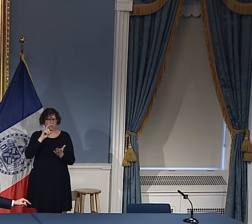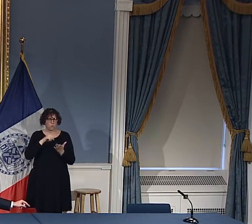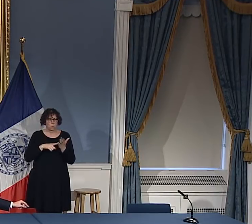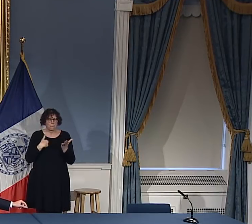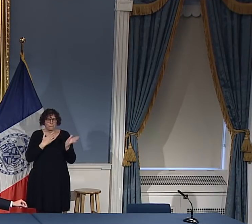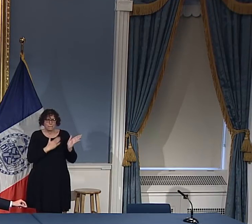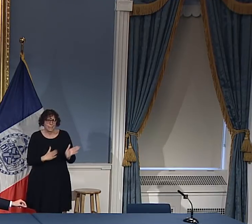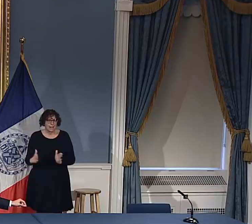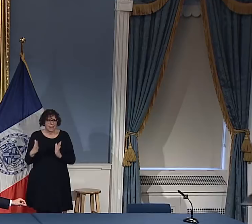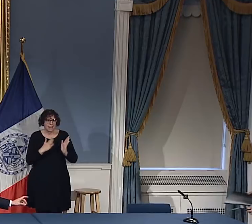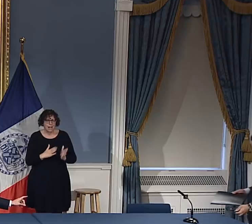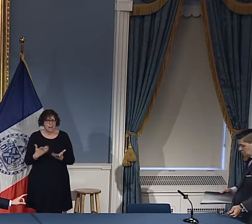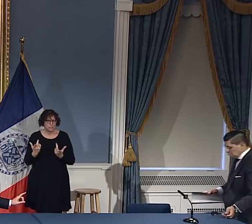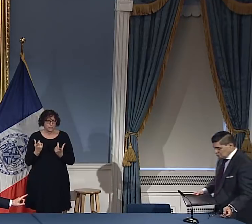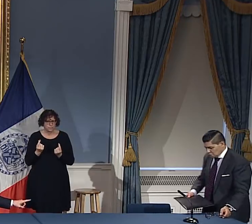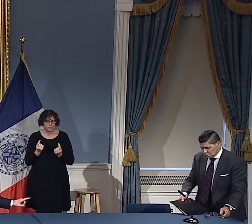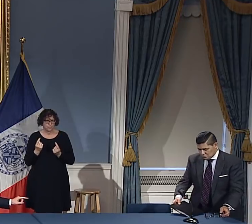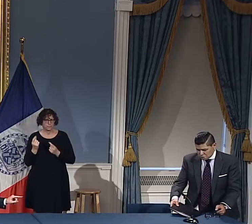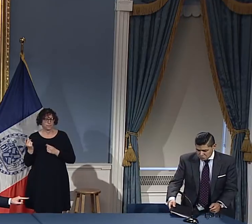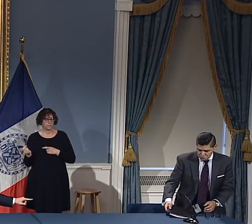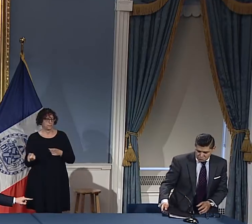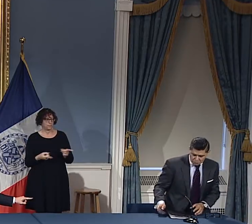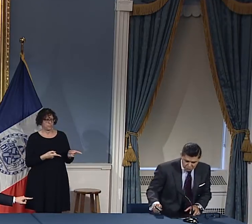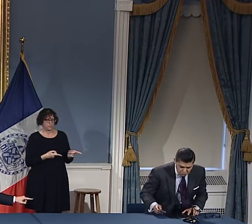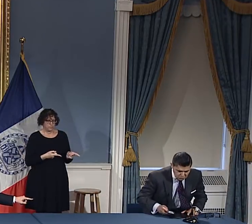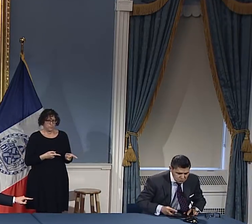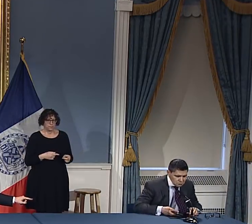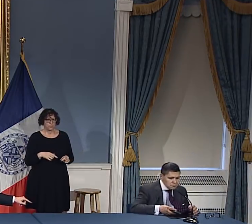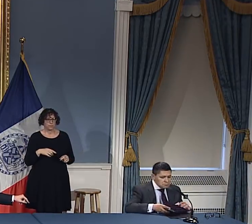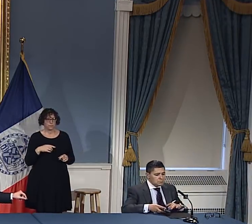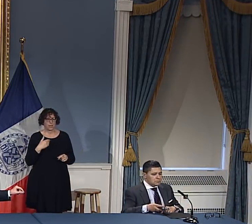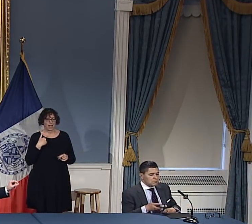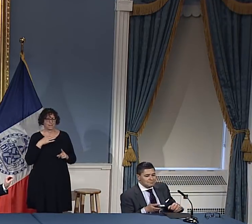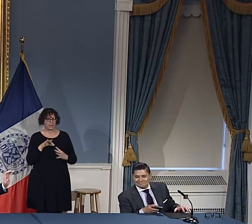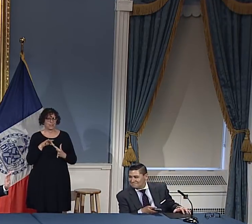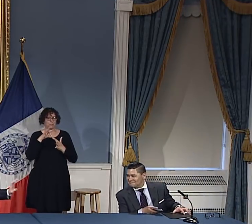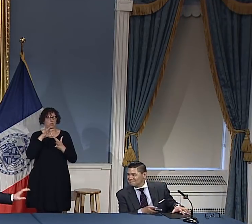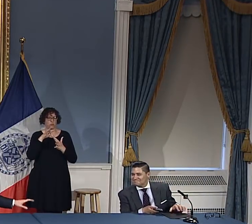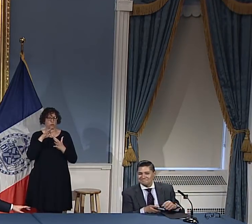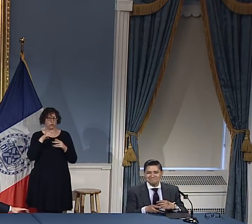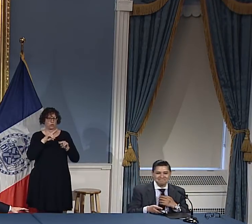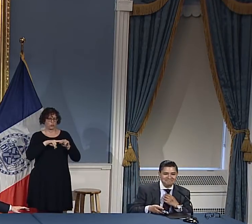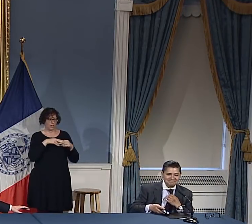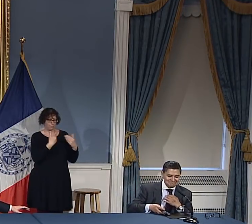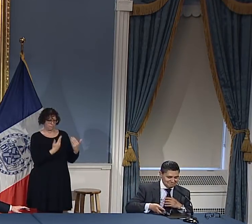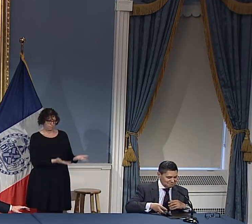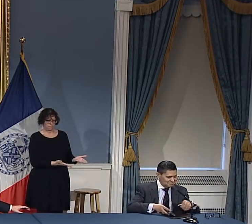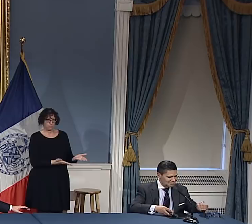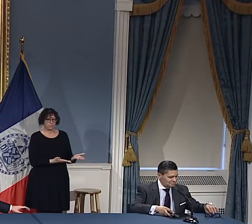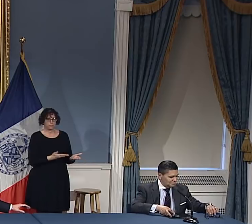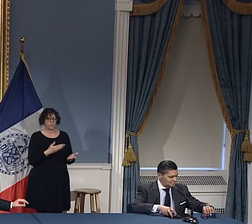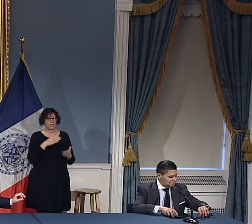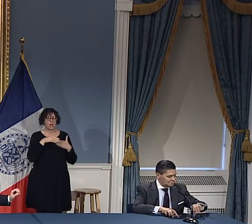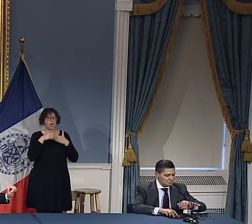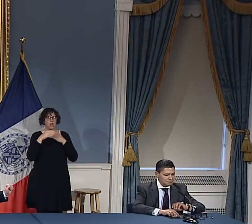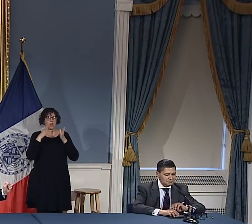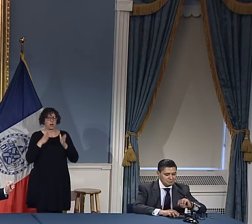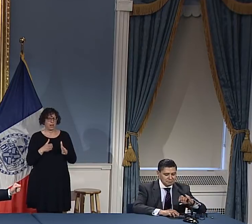HAVE ALL OF THOSE IN FAMILIES' HANDS BY THIS COMING MONDAY.